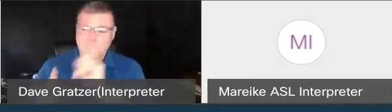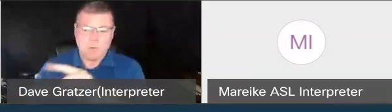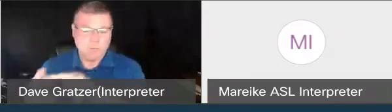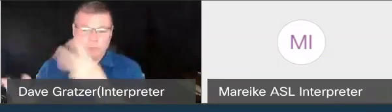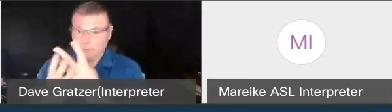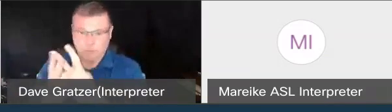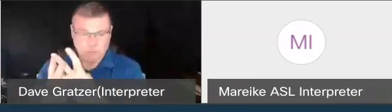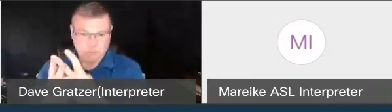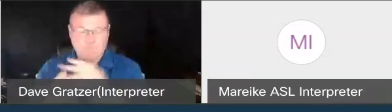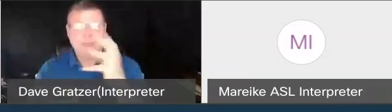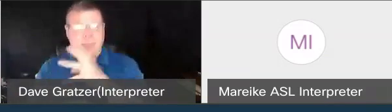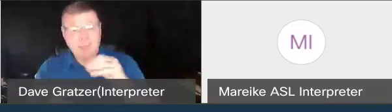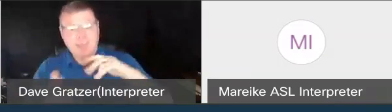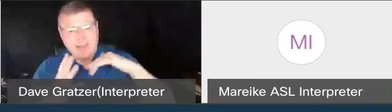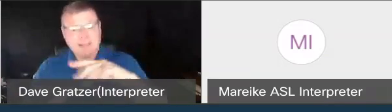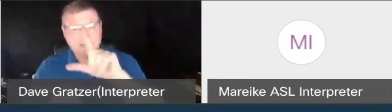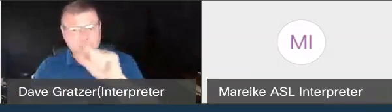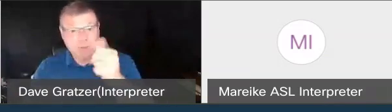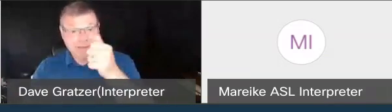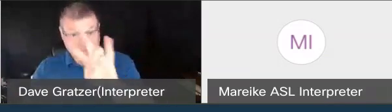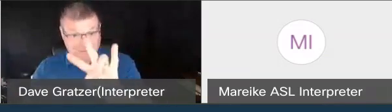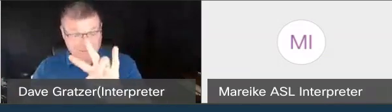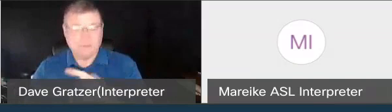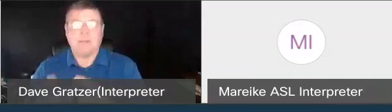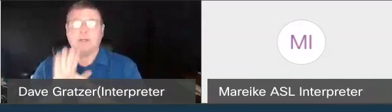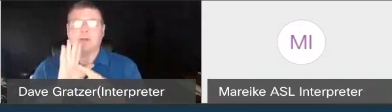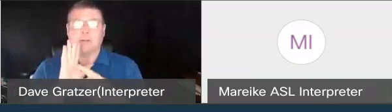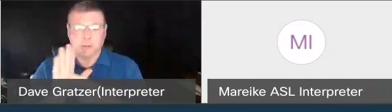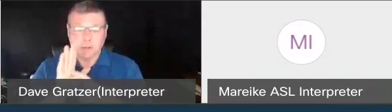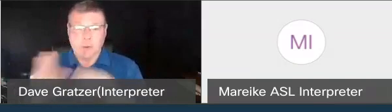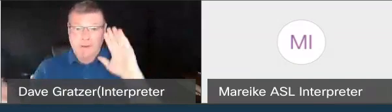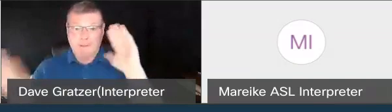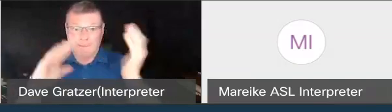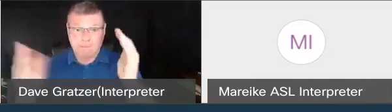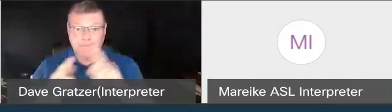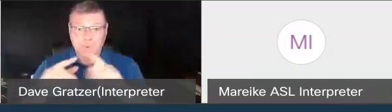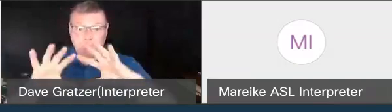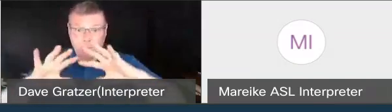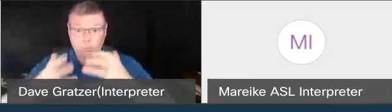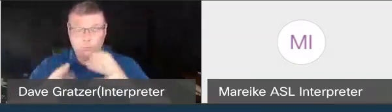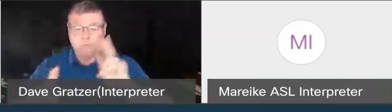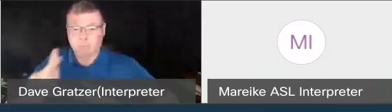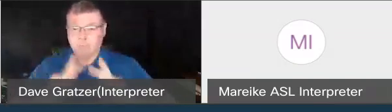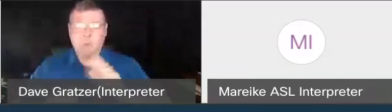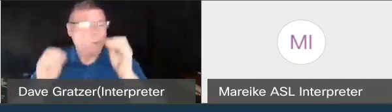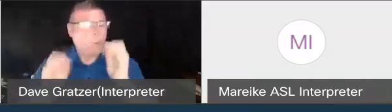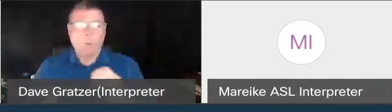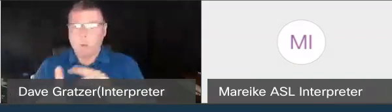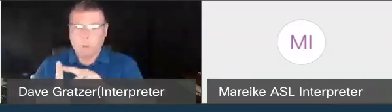And actually, a study in 2017 had shown, uh, in comparison with a group of individuals who did not go through the program,